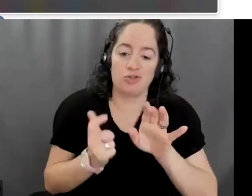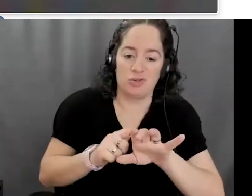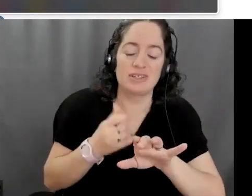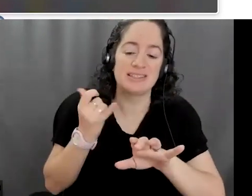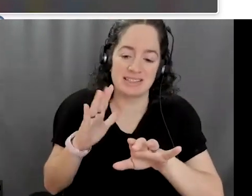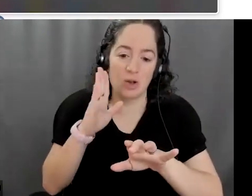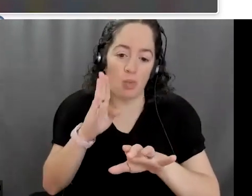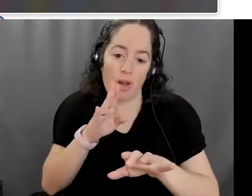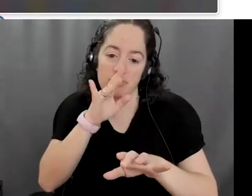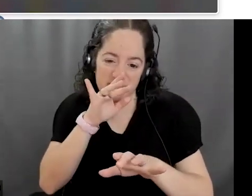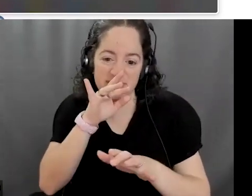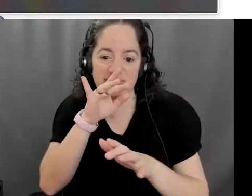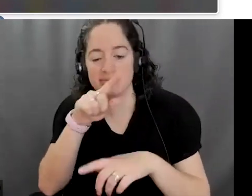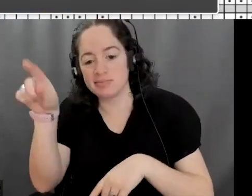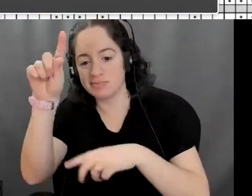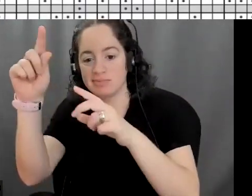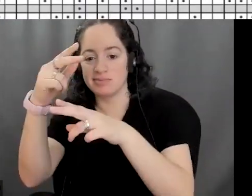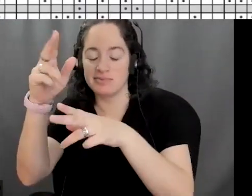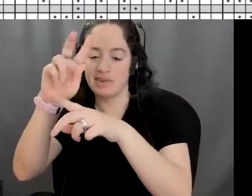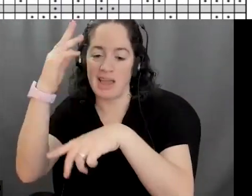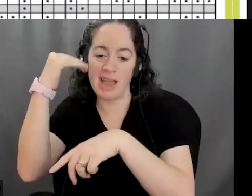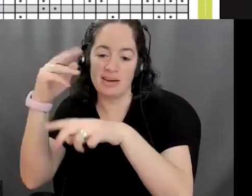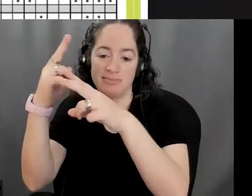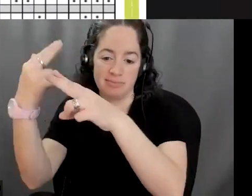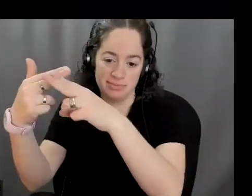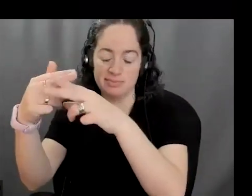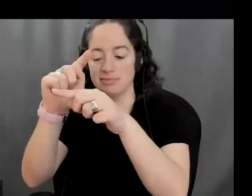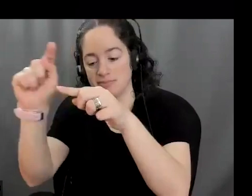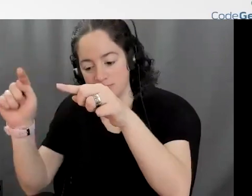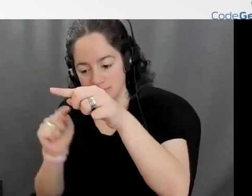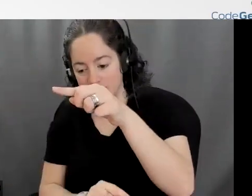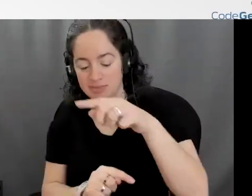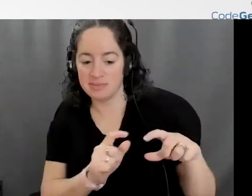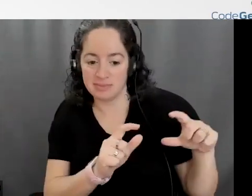I'm going to turn this voiceover back off and move back to--